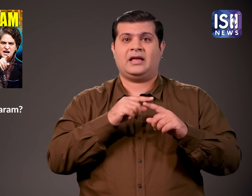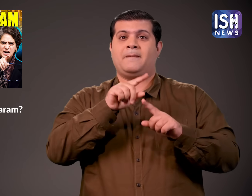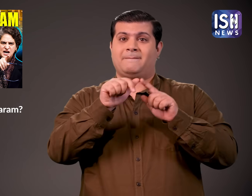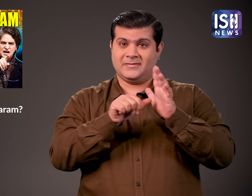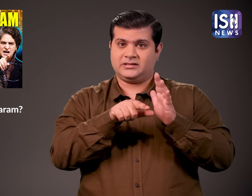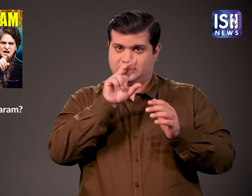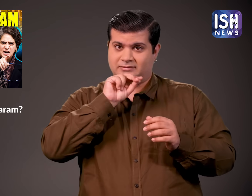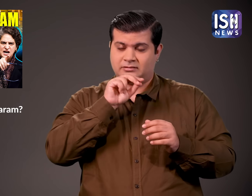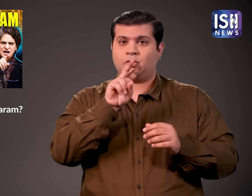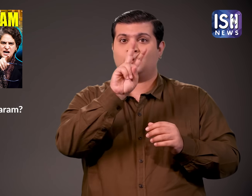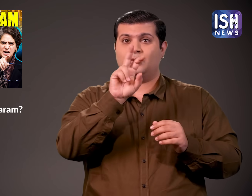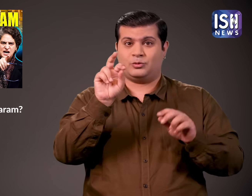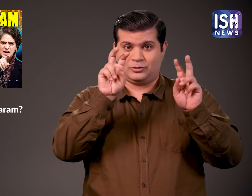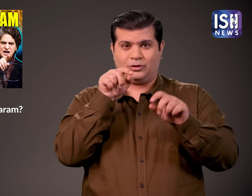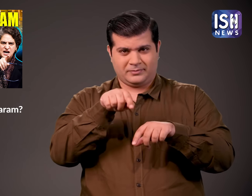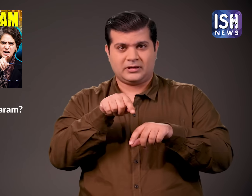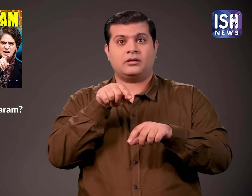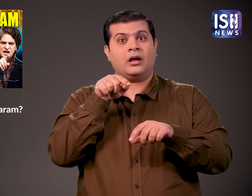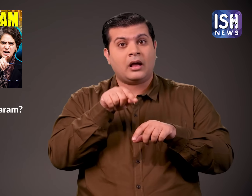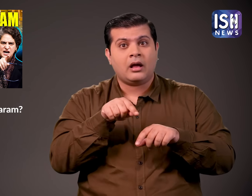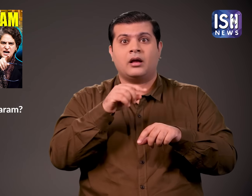and during the discussion on President’s Address in 2020,